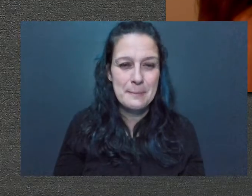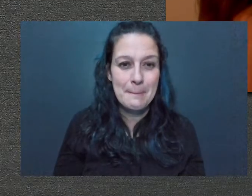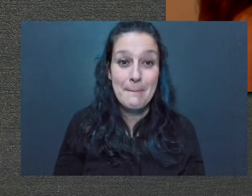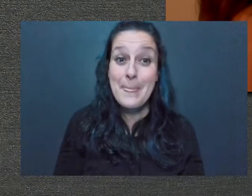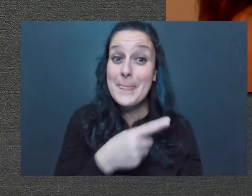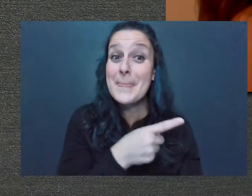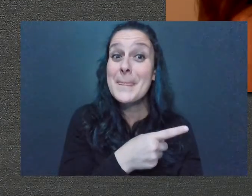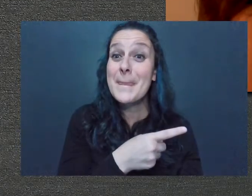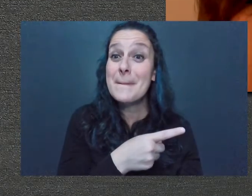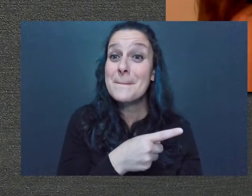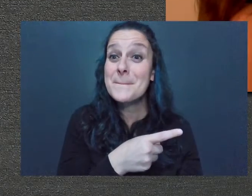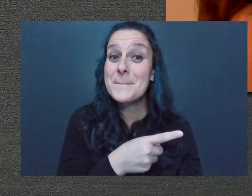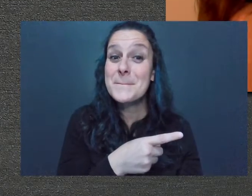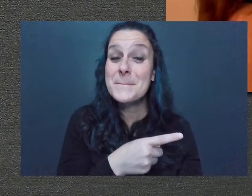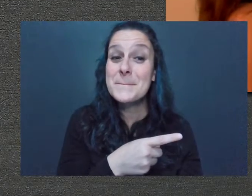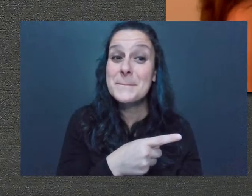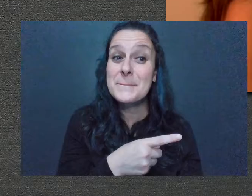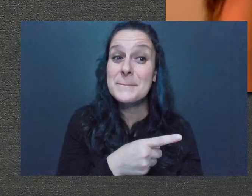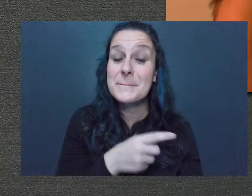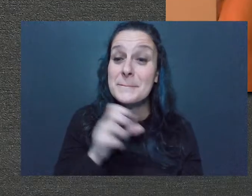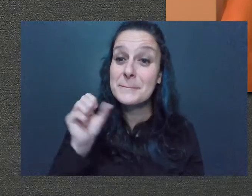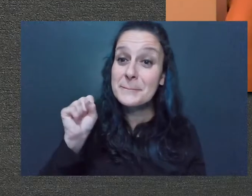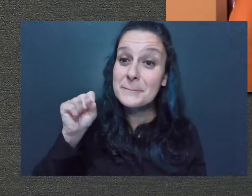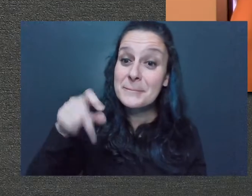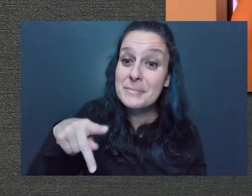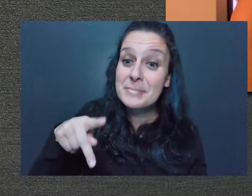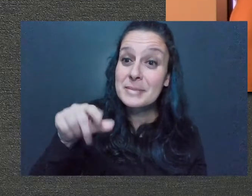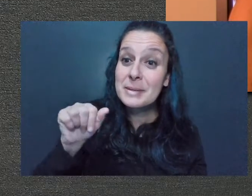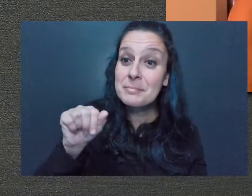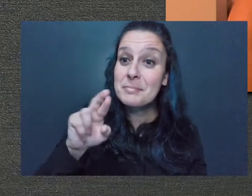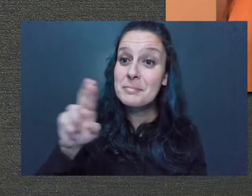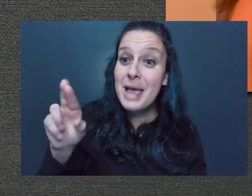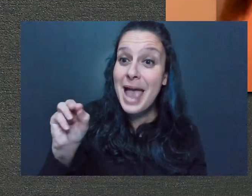Here is a sparrow.